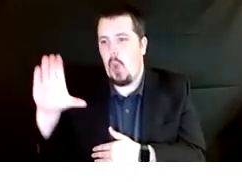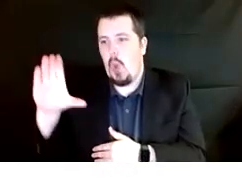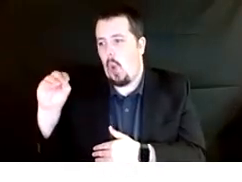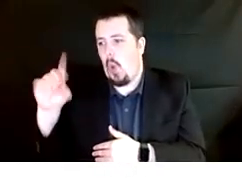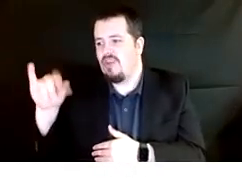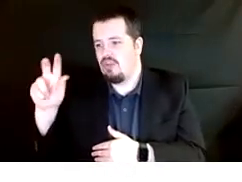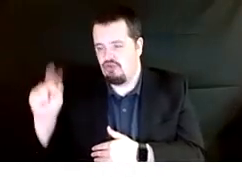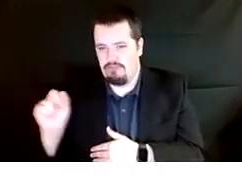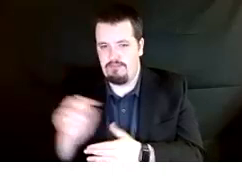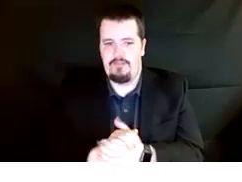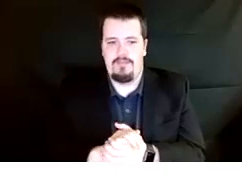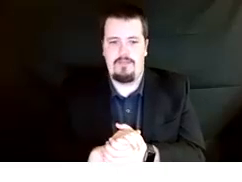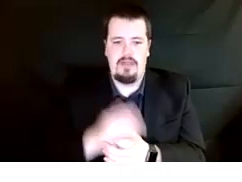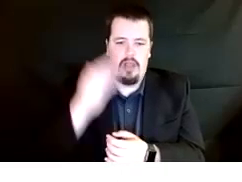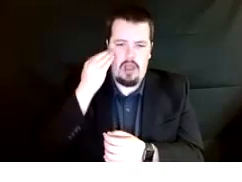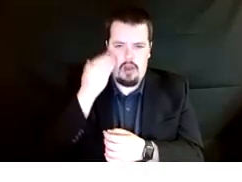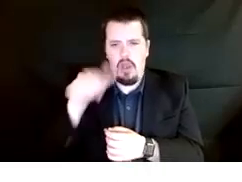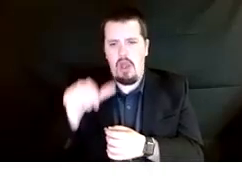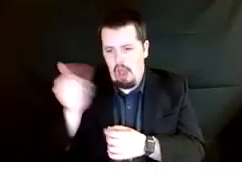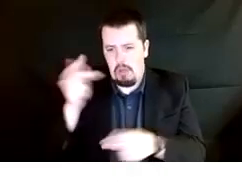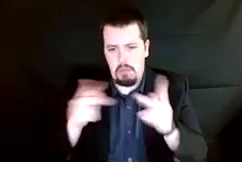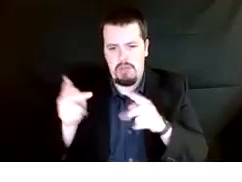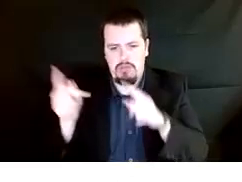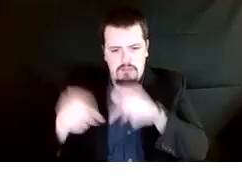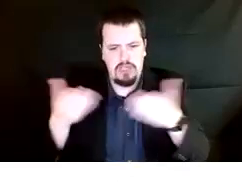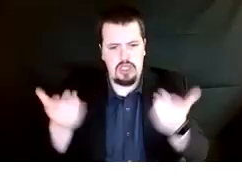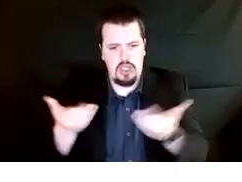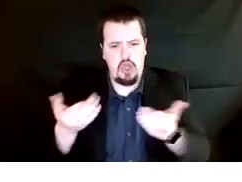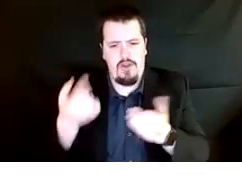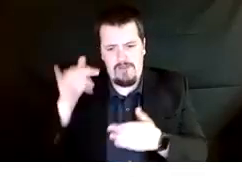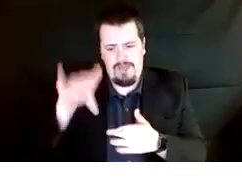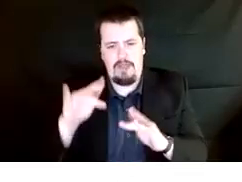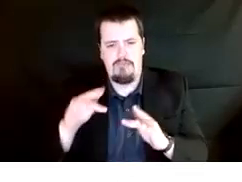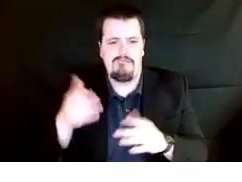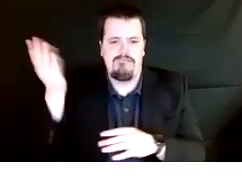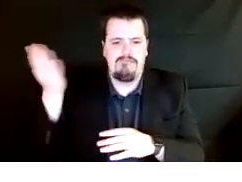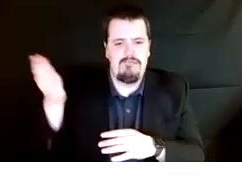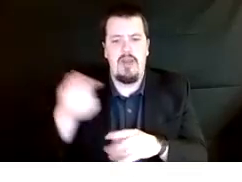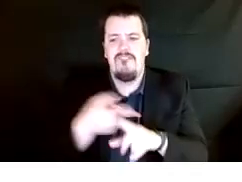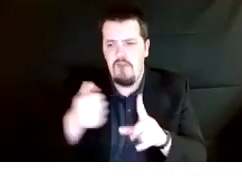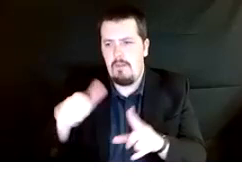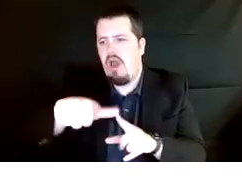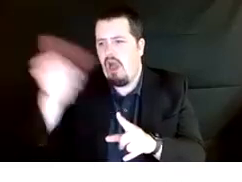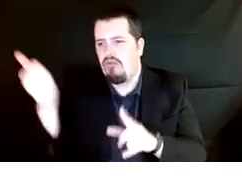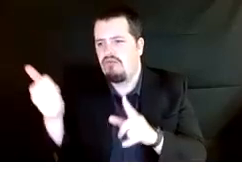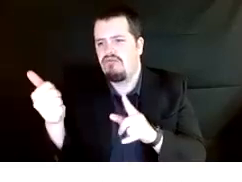I know that there are other attendees on this webinar who are from some of the other partner